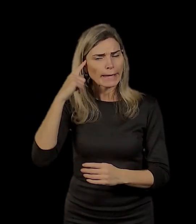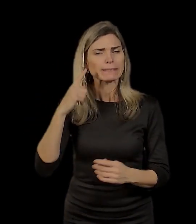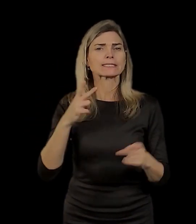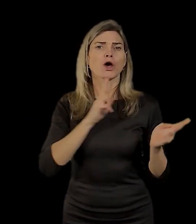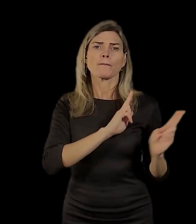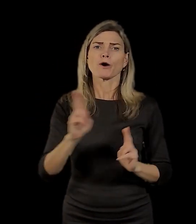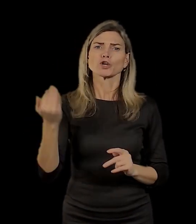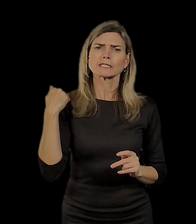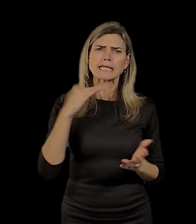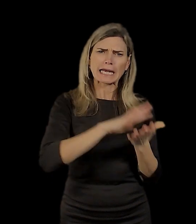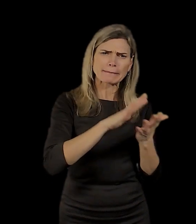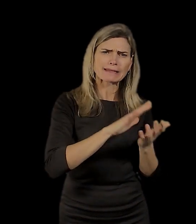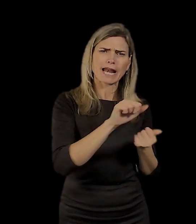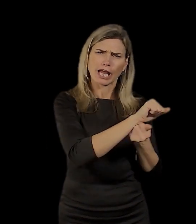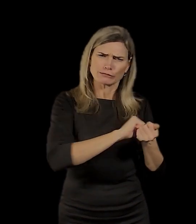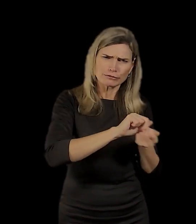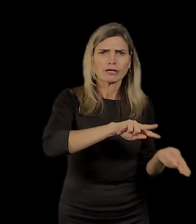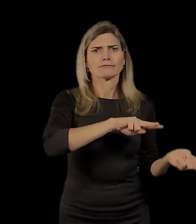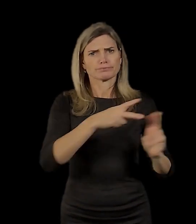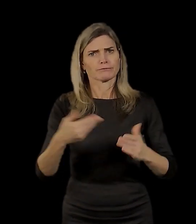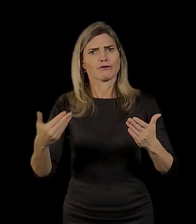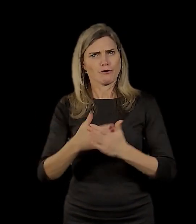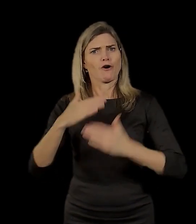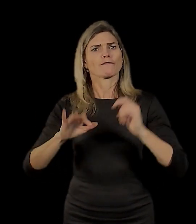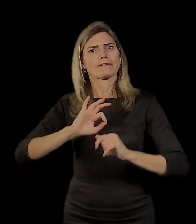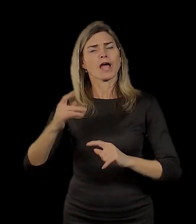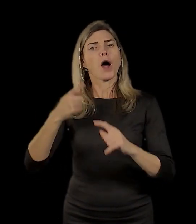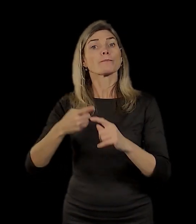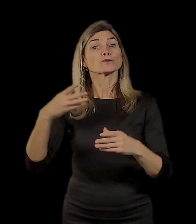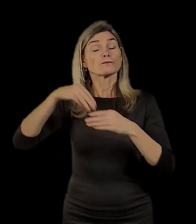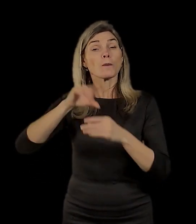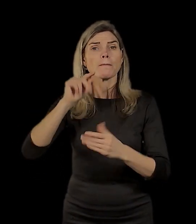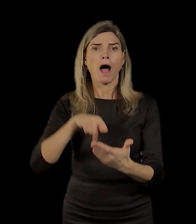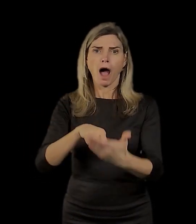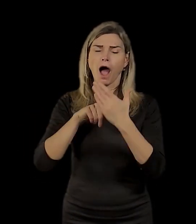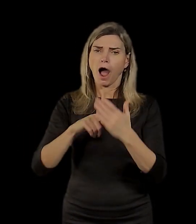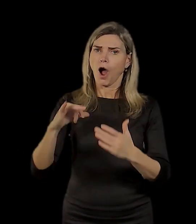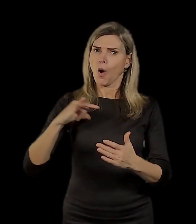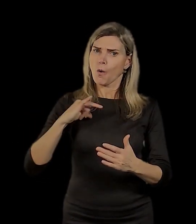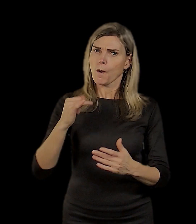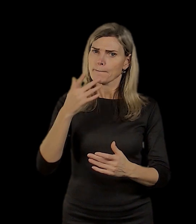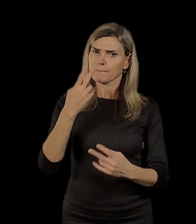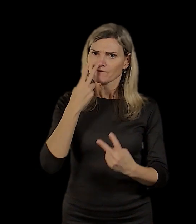we also use this material within the surface of the public space of the sub-center, the square.